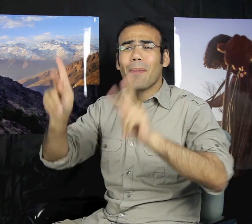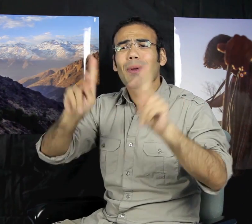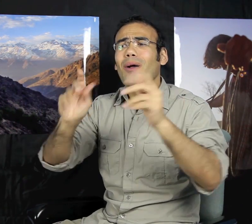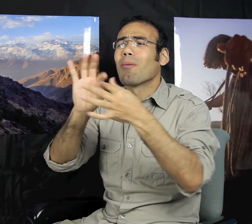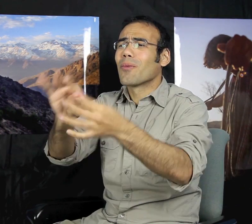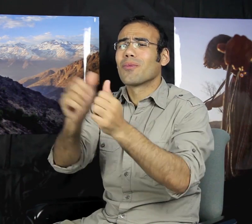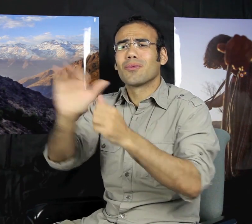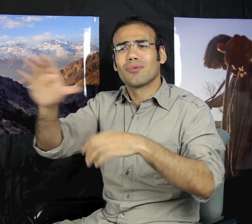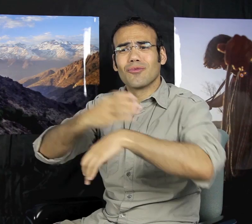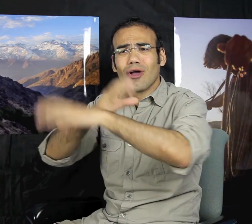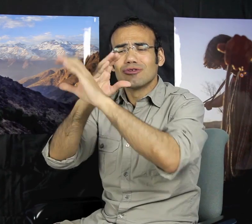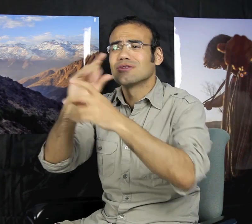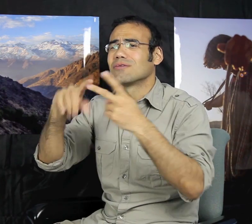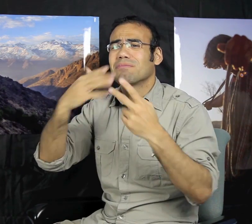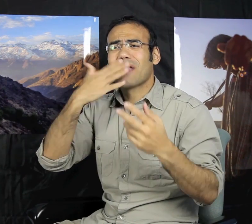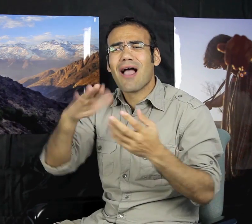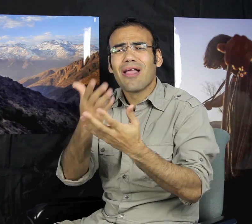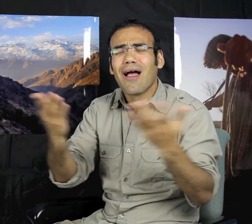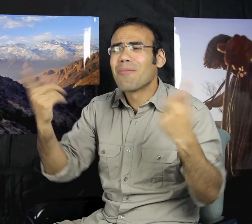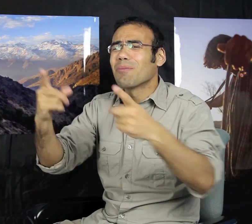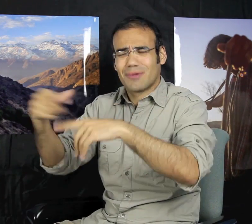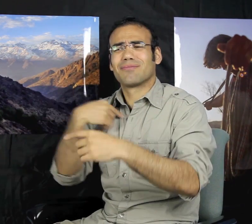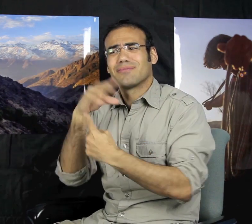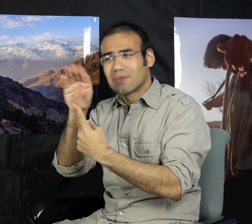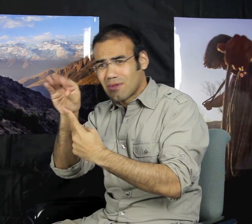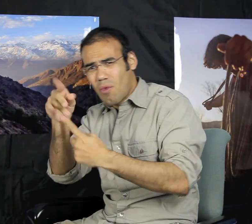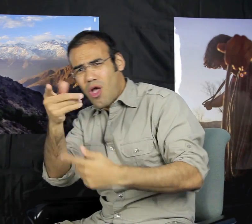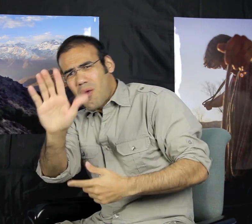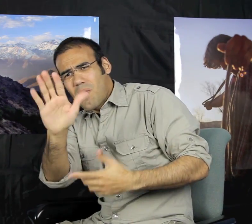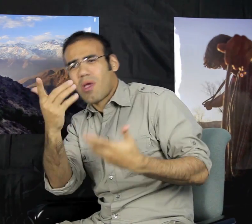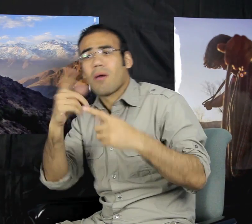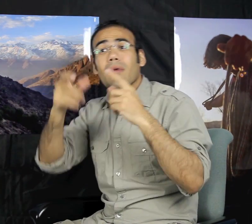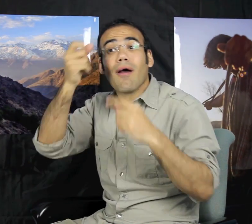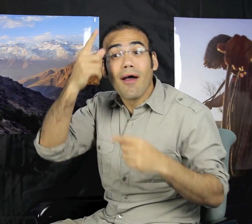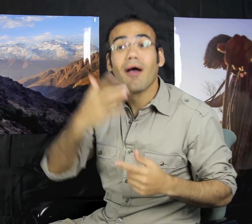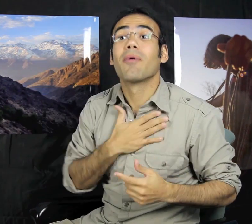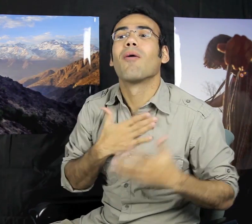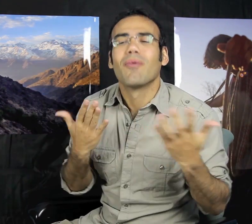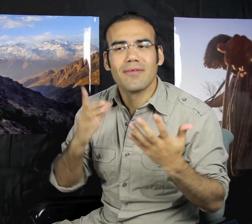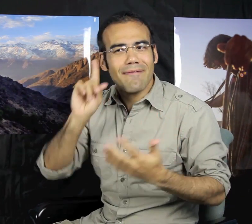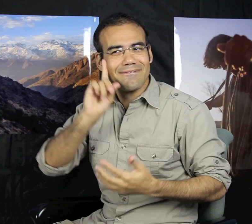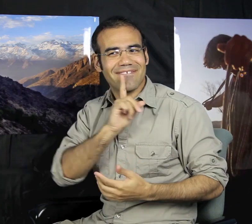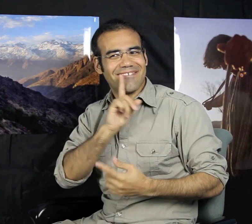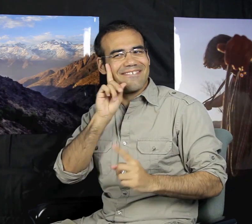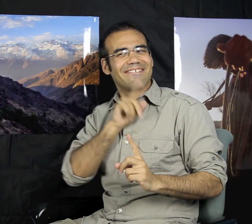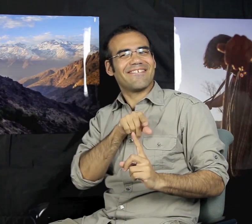I take pictures of people who've been through crisis. They've had bad things happening to them. I take pictures to show their lifestyles. You know what mine is? Deafness.